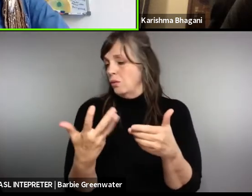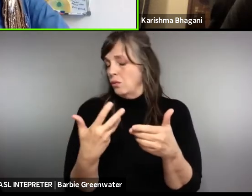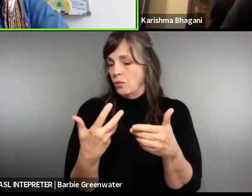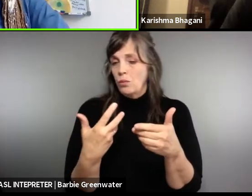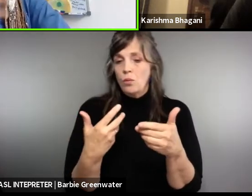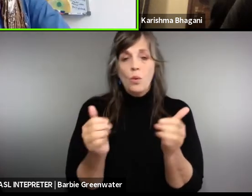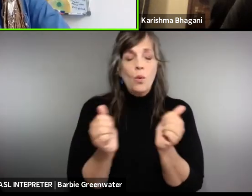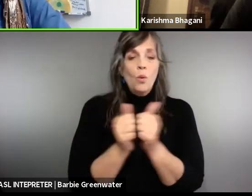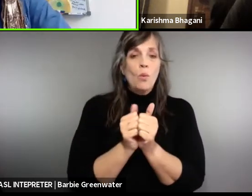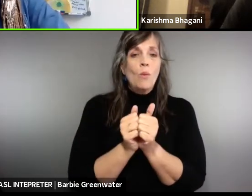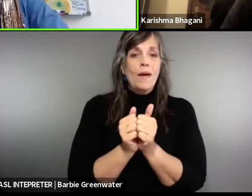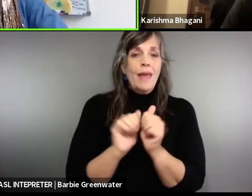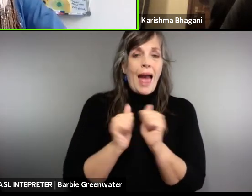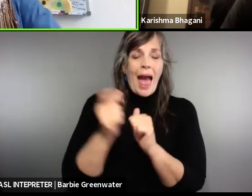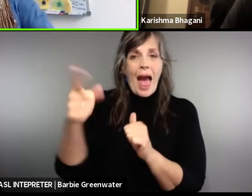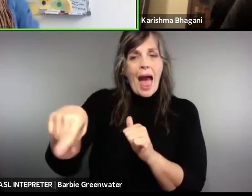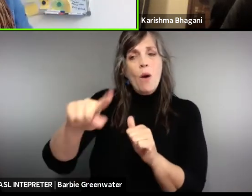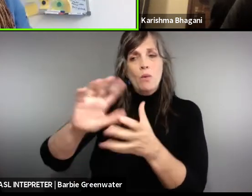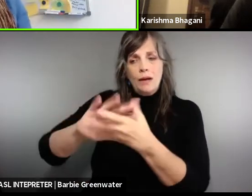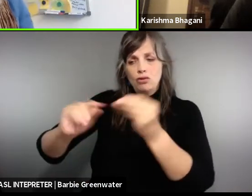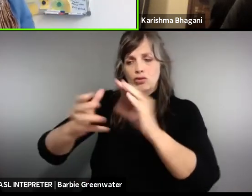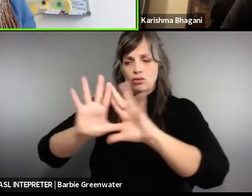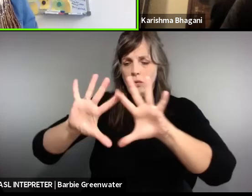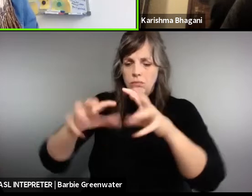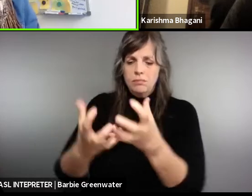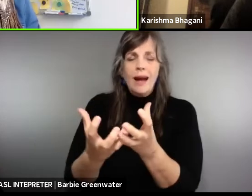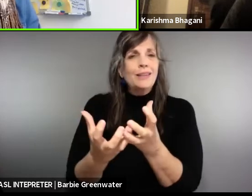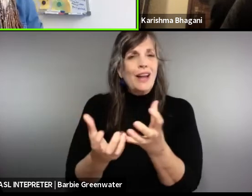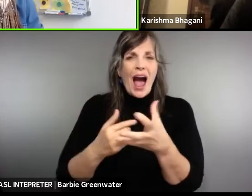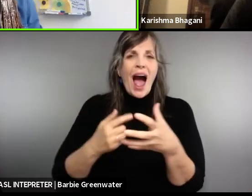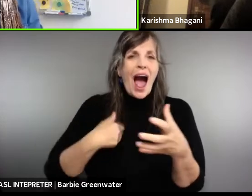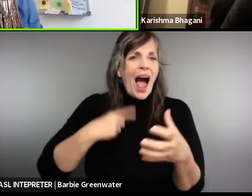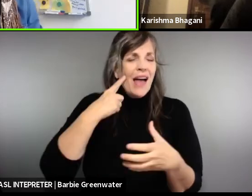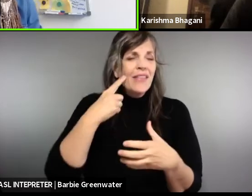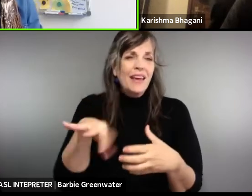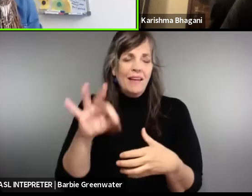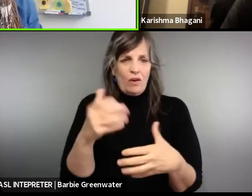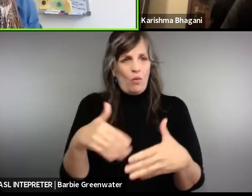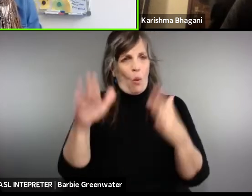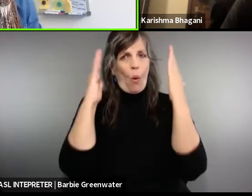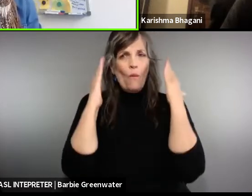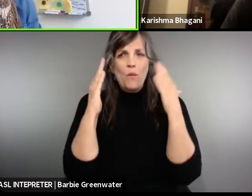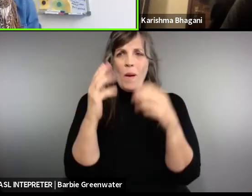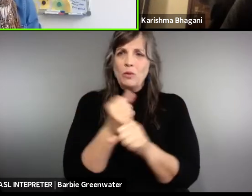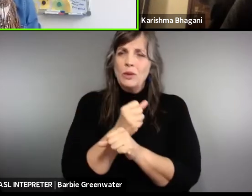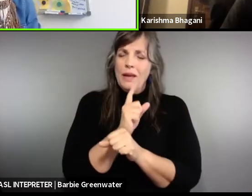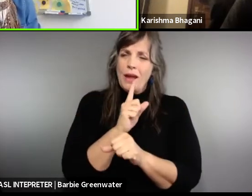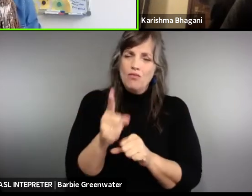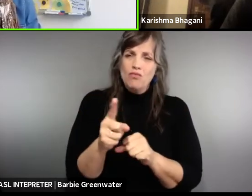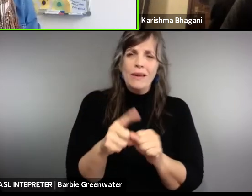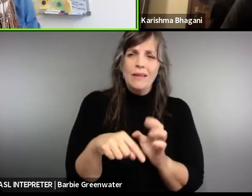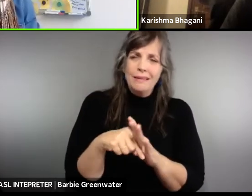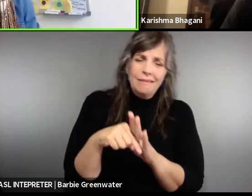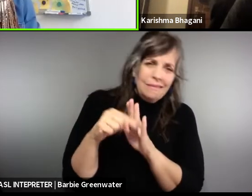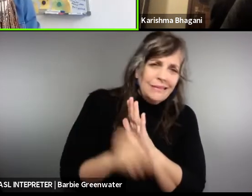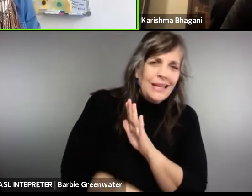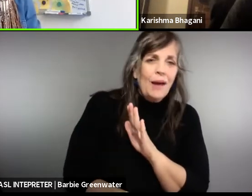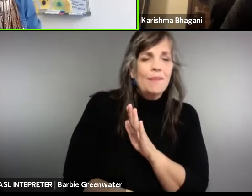with how he packaged his story. And I think he found it quite overwhelming to get that really depth of riches of feedback.